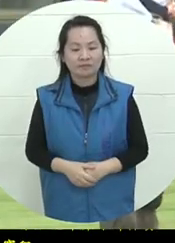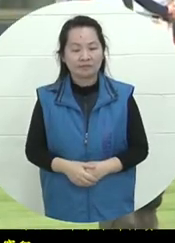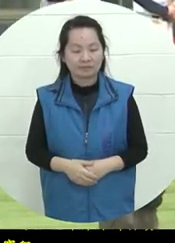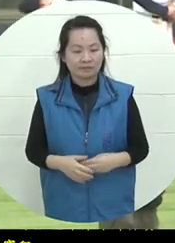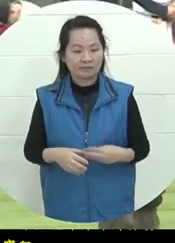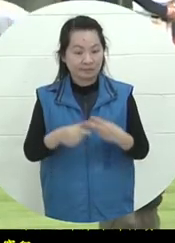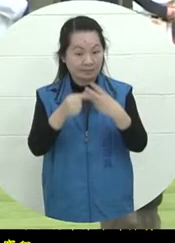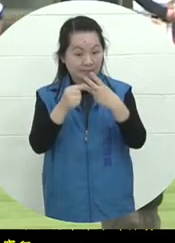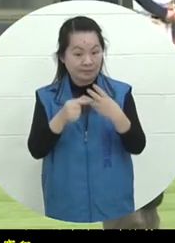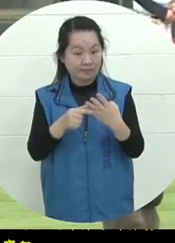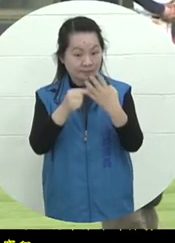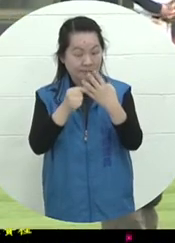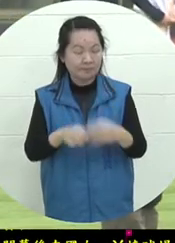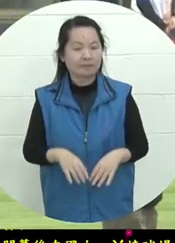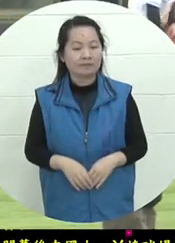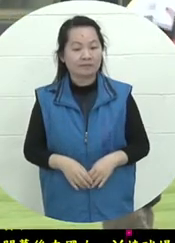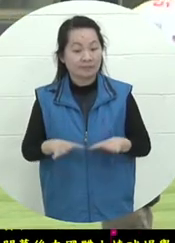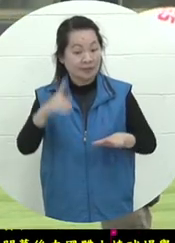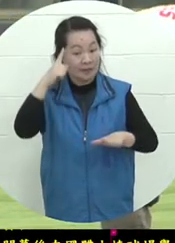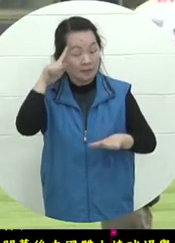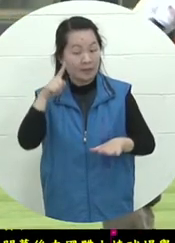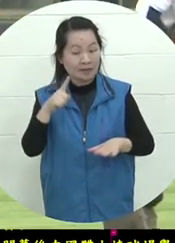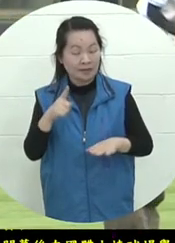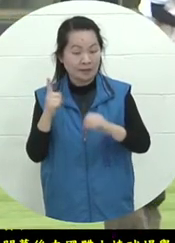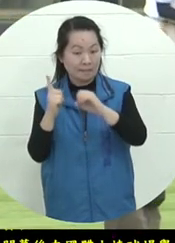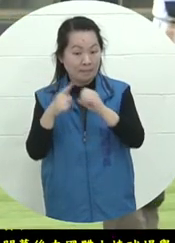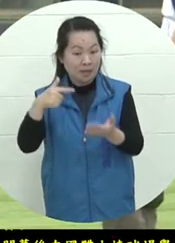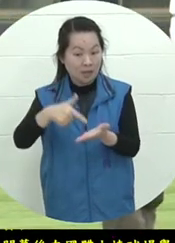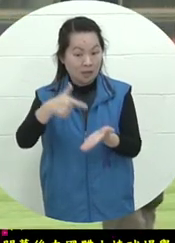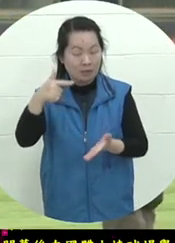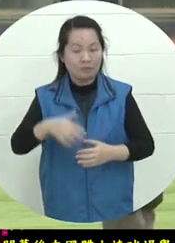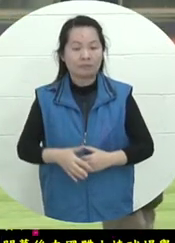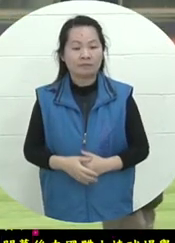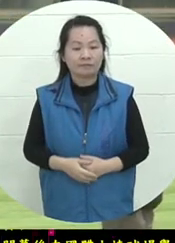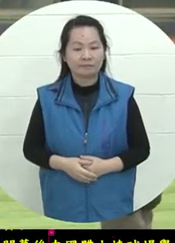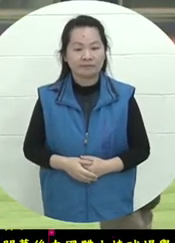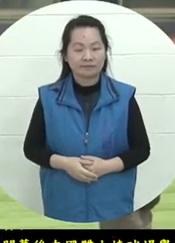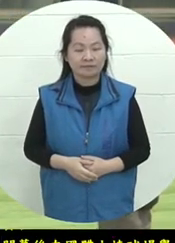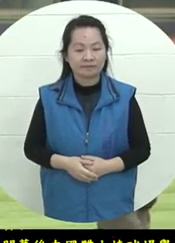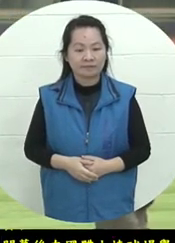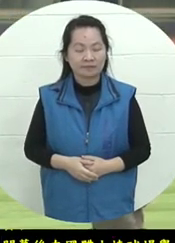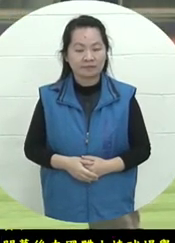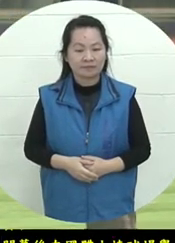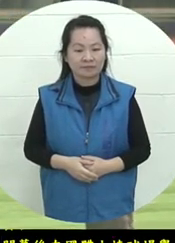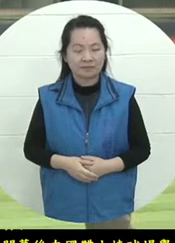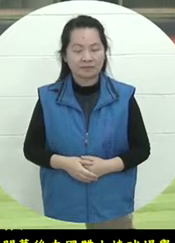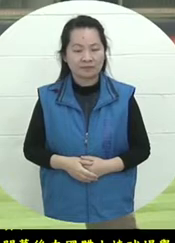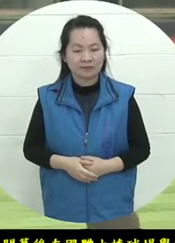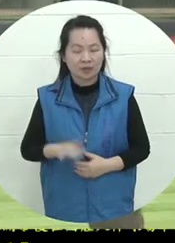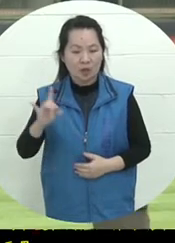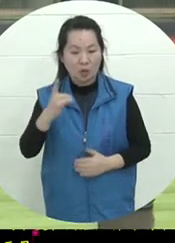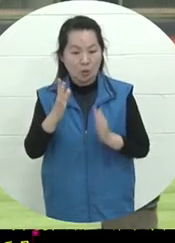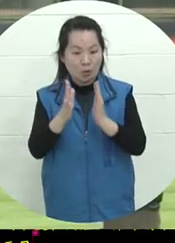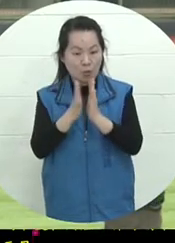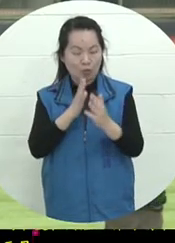the 6 games today and tomorrow will be held in Tianmu, a home ground of the authoritative Dragons Professional Baseball Team.